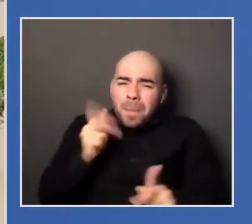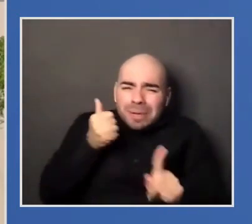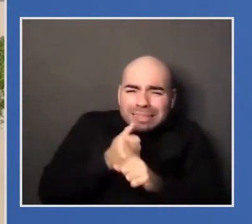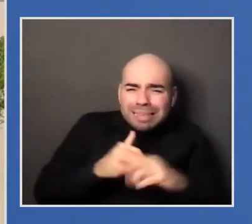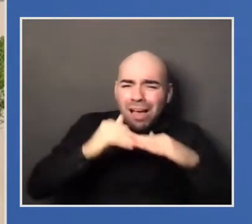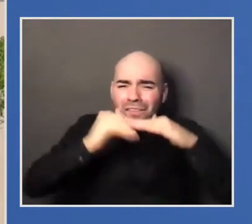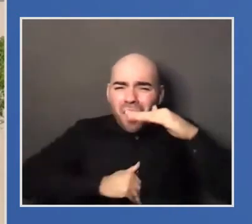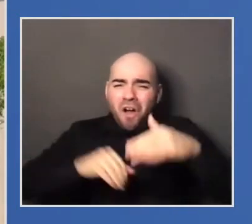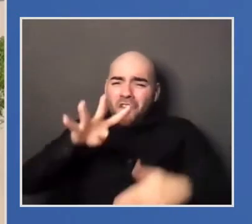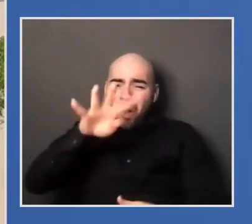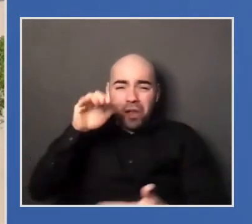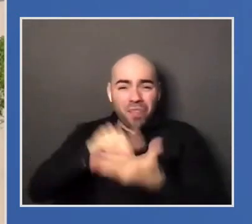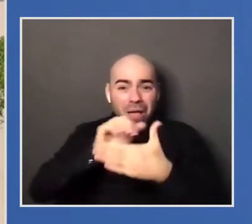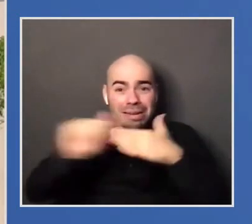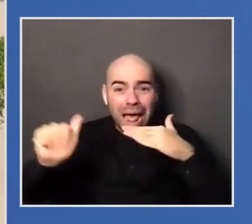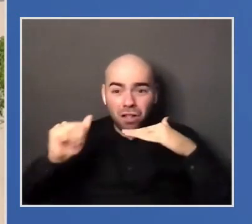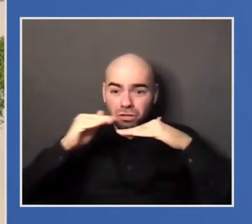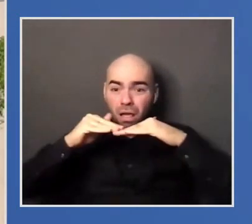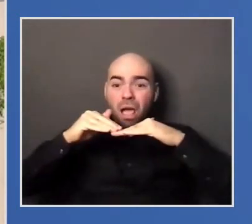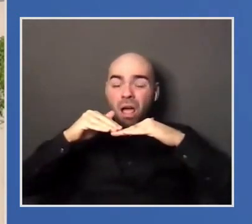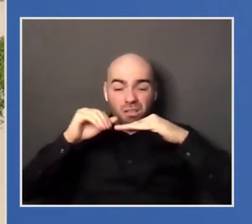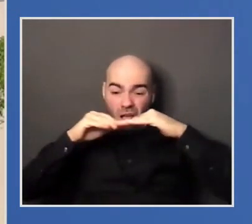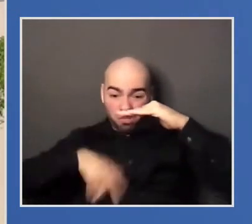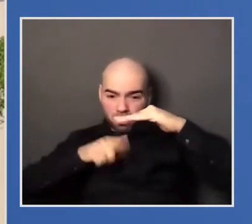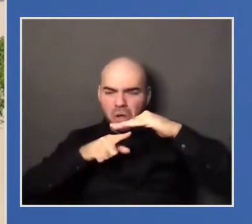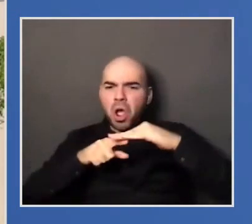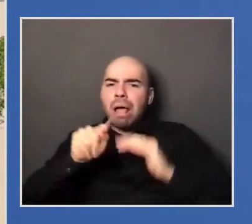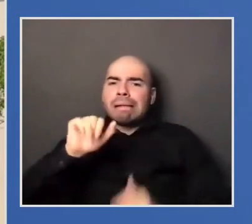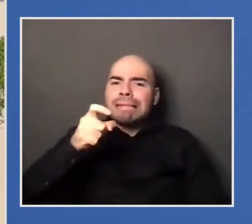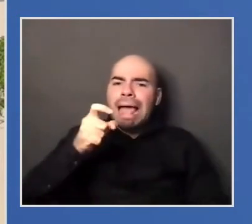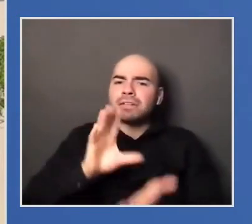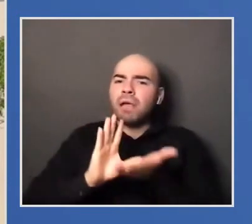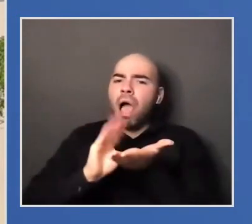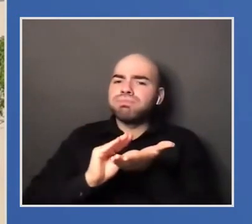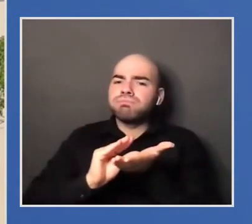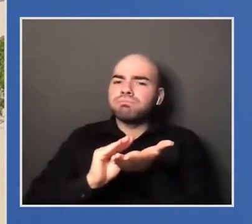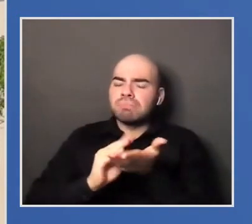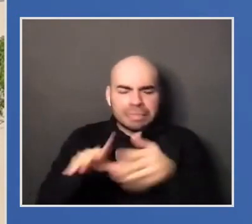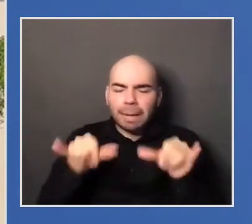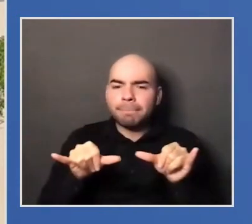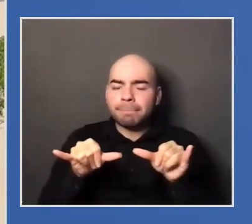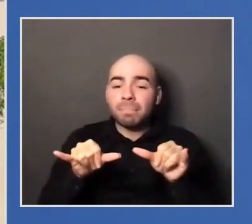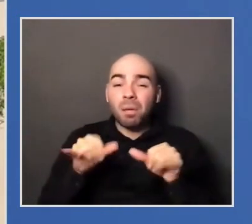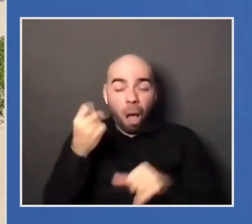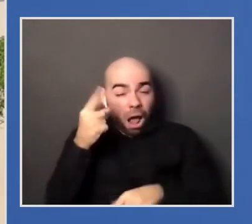AN ARTICLE TODAY IN THE PRESS. I WANT TO READ A QUOTE FROM IT. IT'S AS NEVER BEFORE IN MODERN PRESIDENTIAL POLITICS HAS A CANDIDATE BEEN SO RELIANT ON